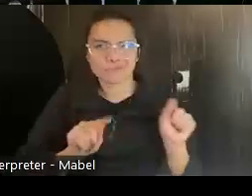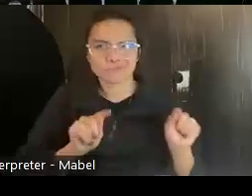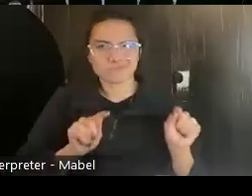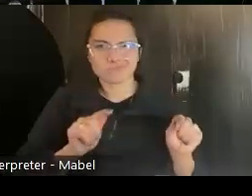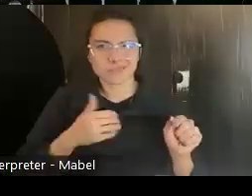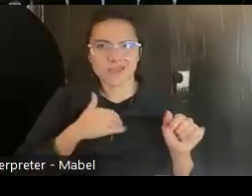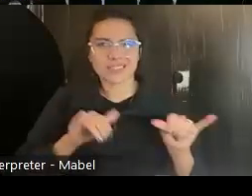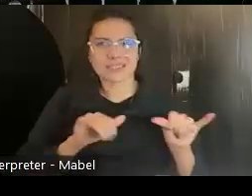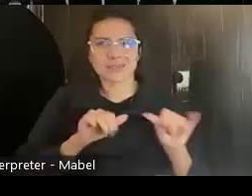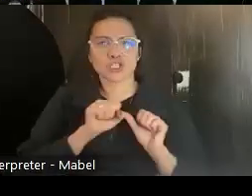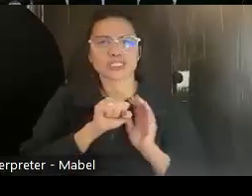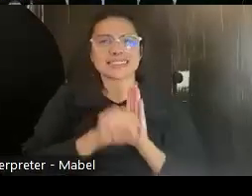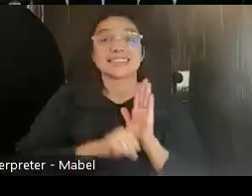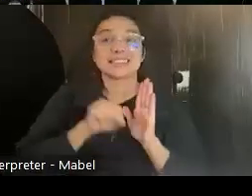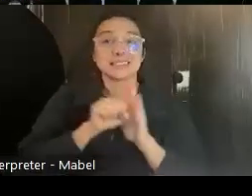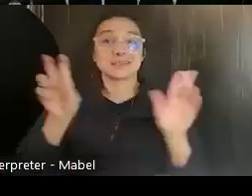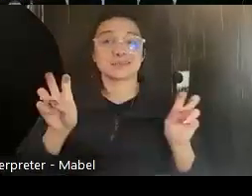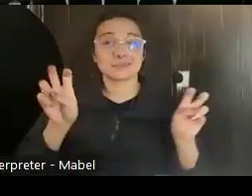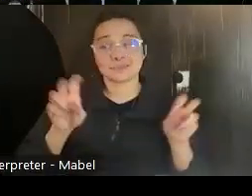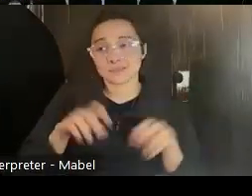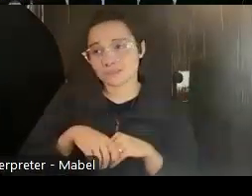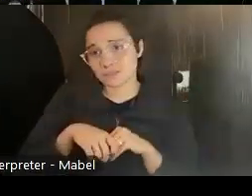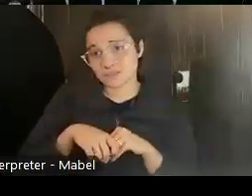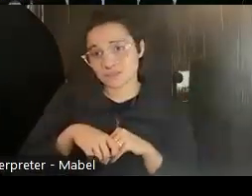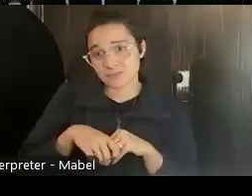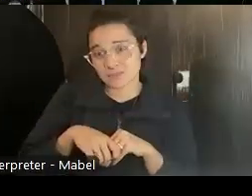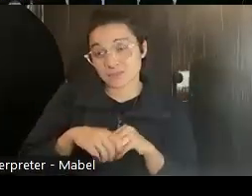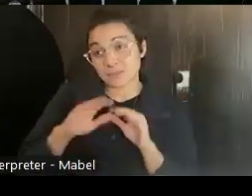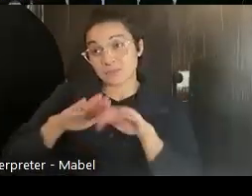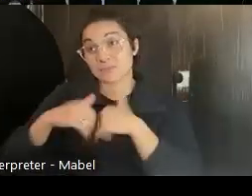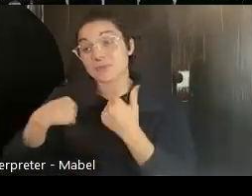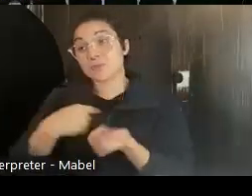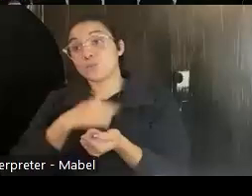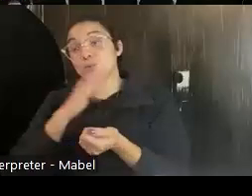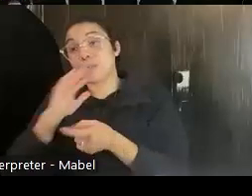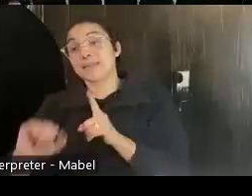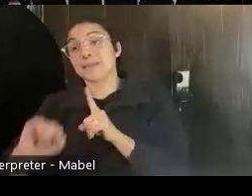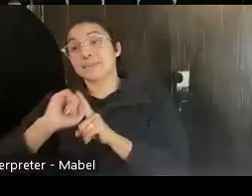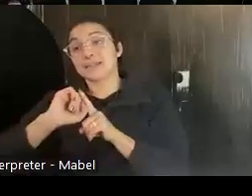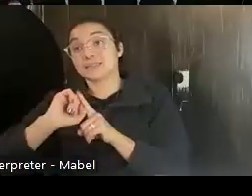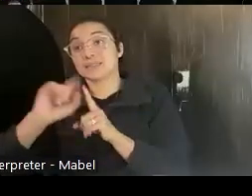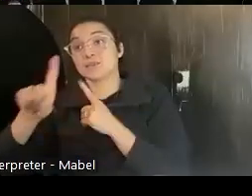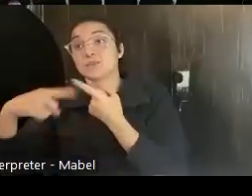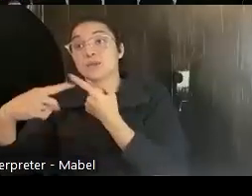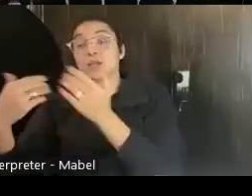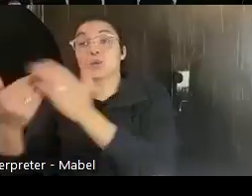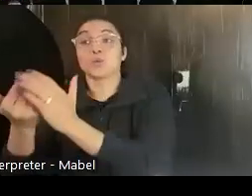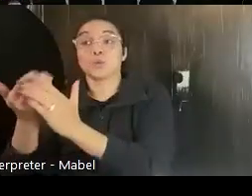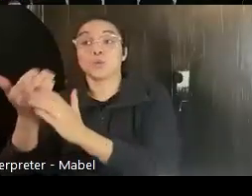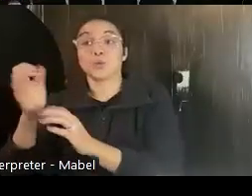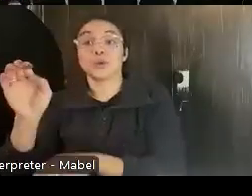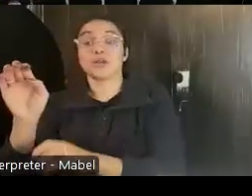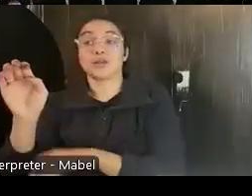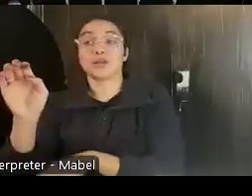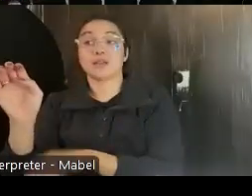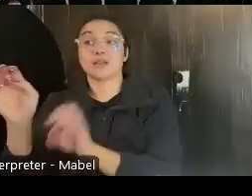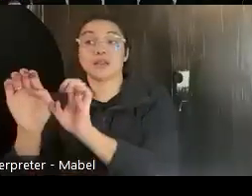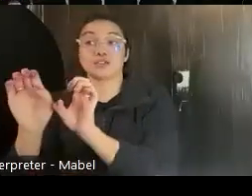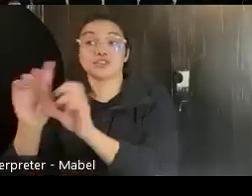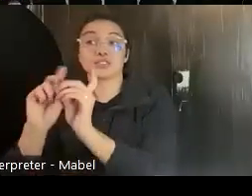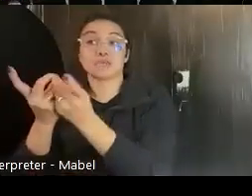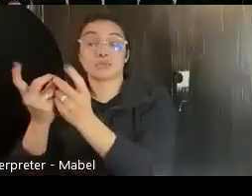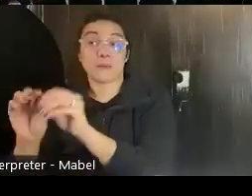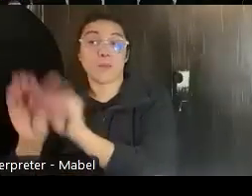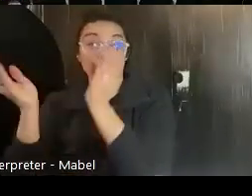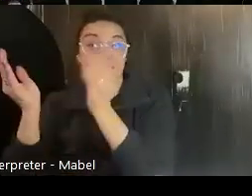in terms of how we might be impacted by the opening of the new emergency department um I